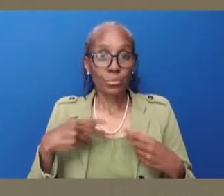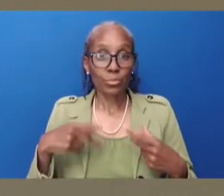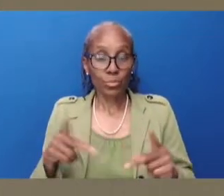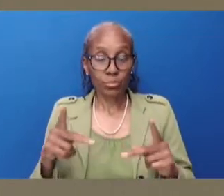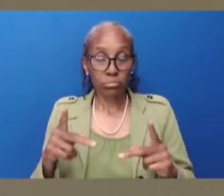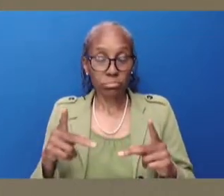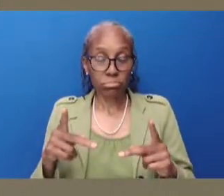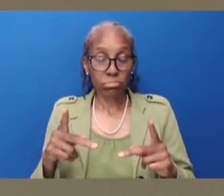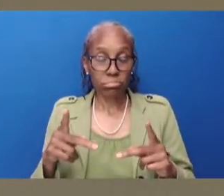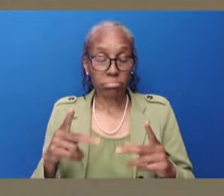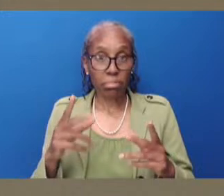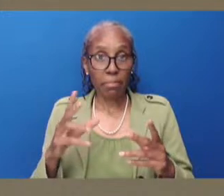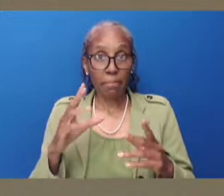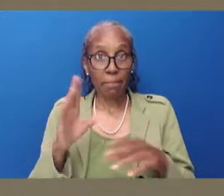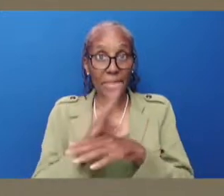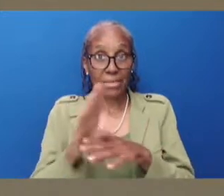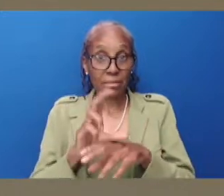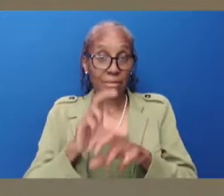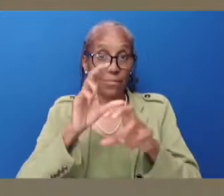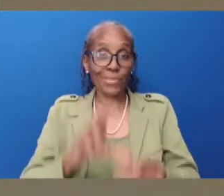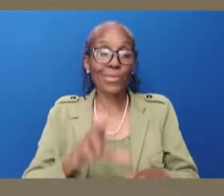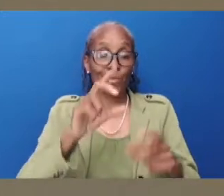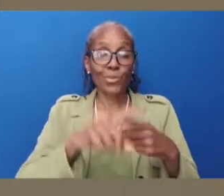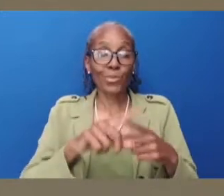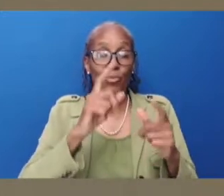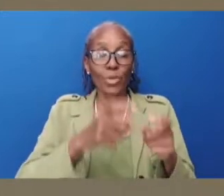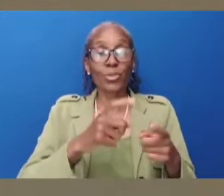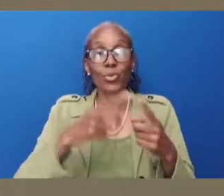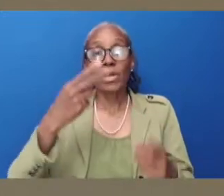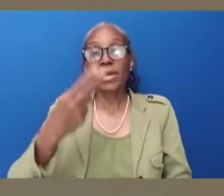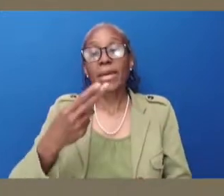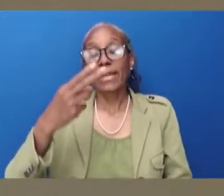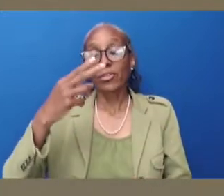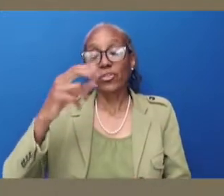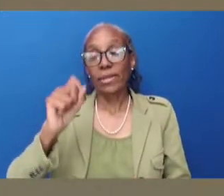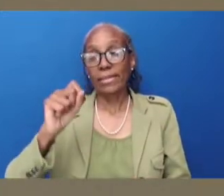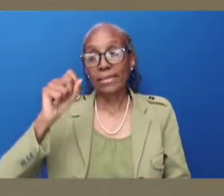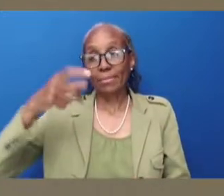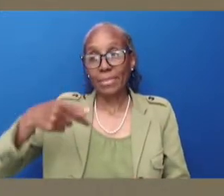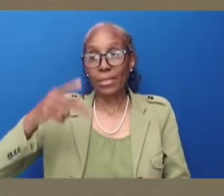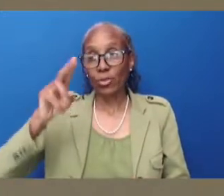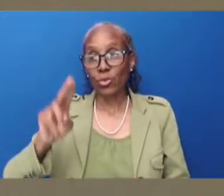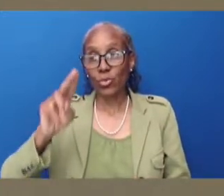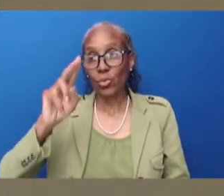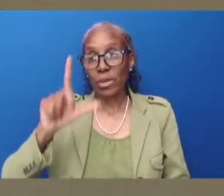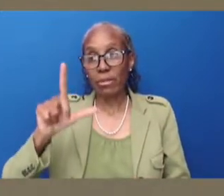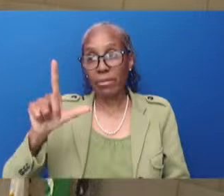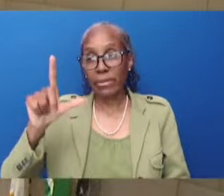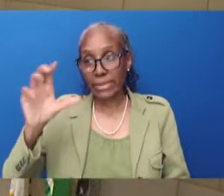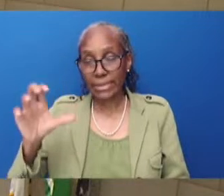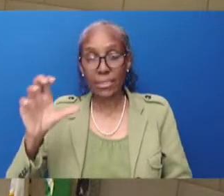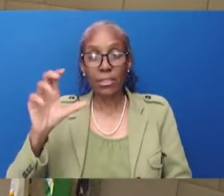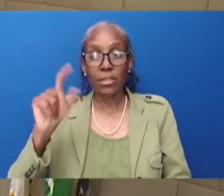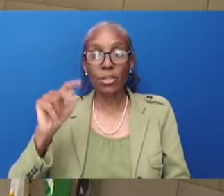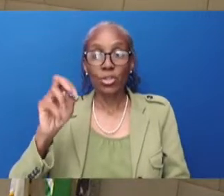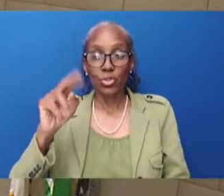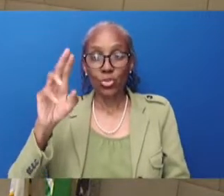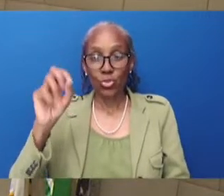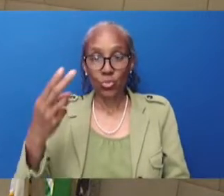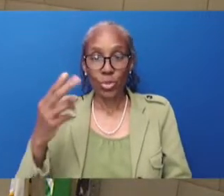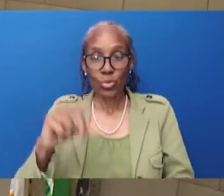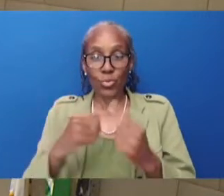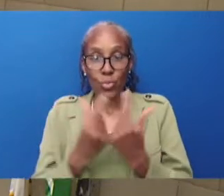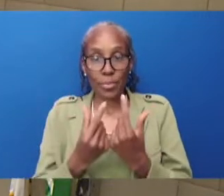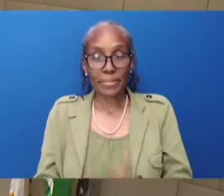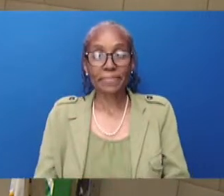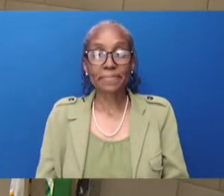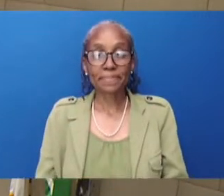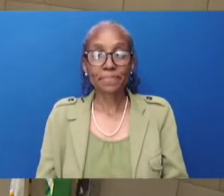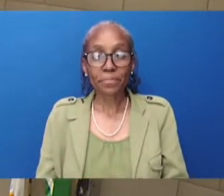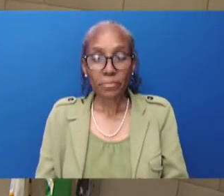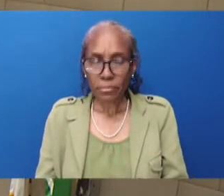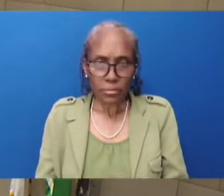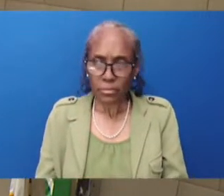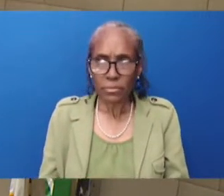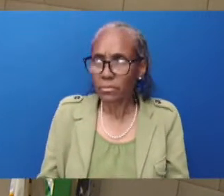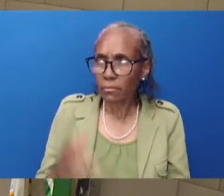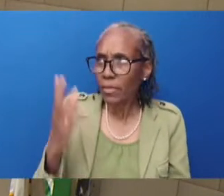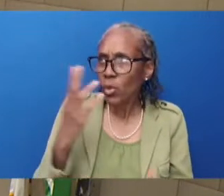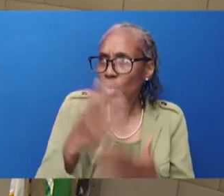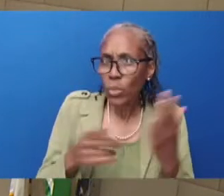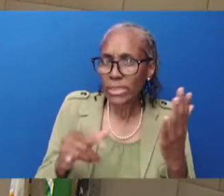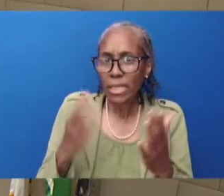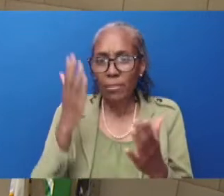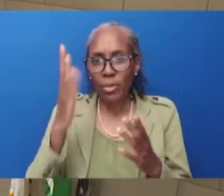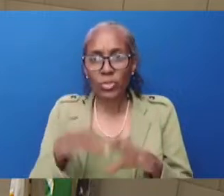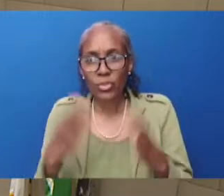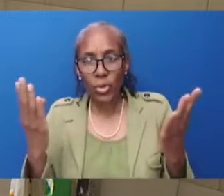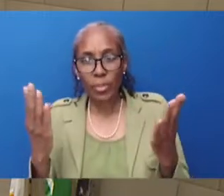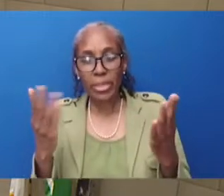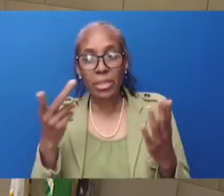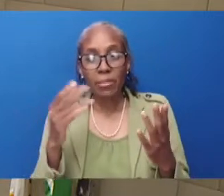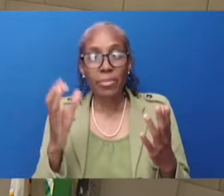COMMENTS ON A PROPOSED BUSINESS